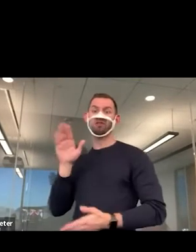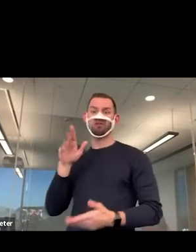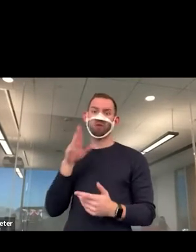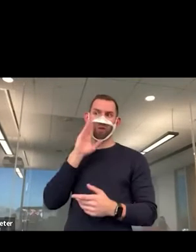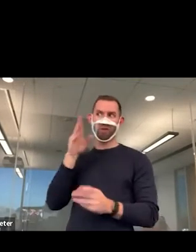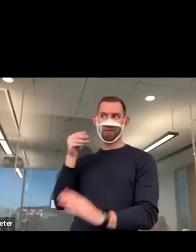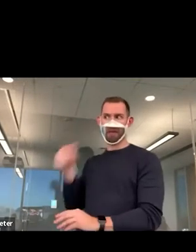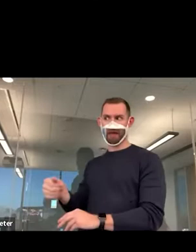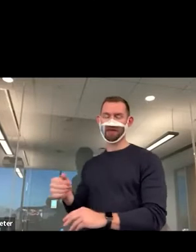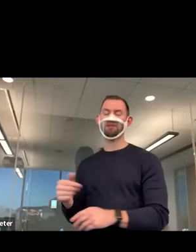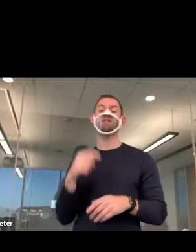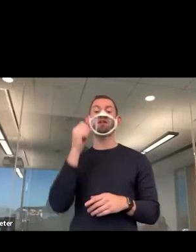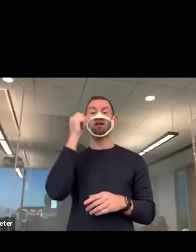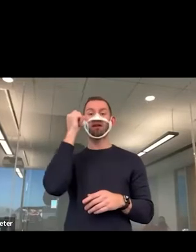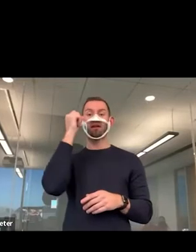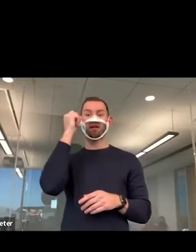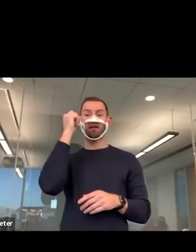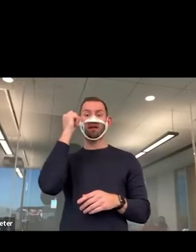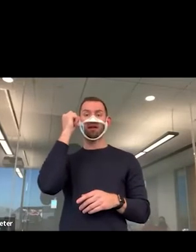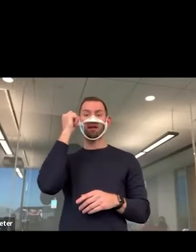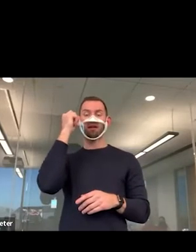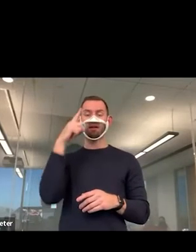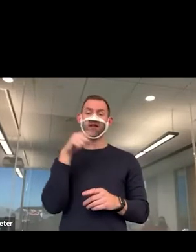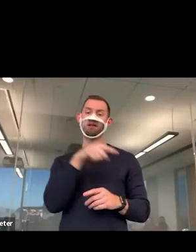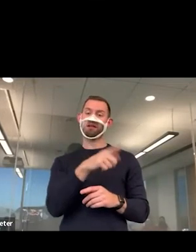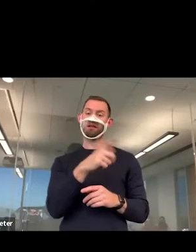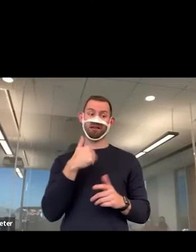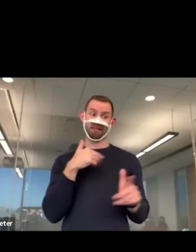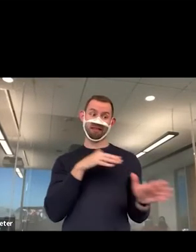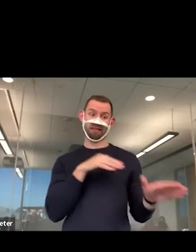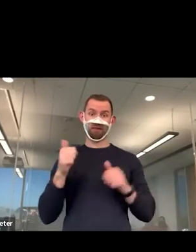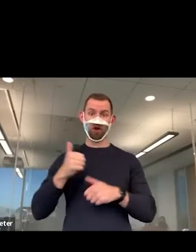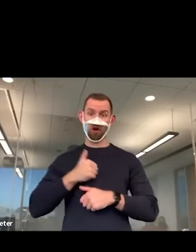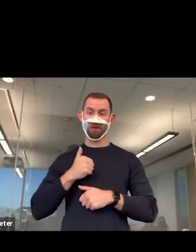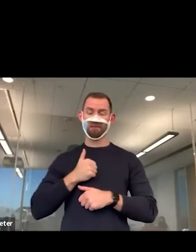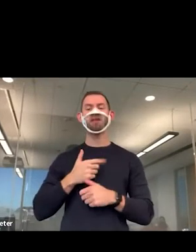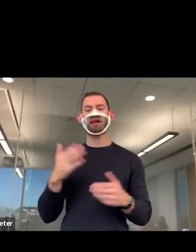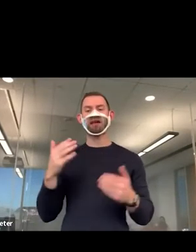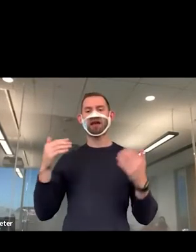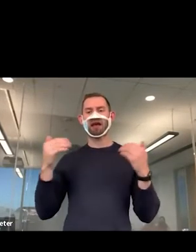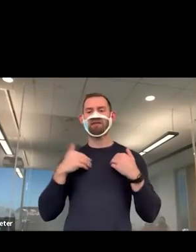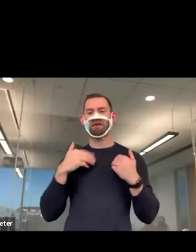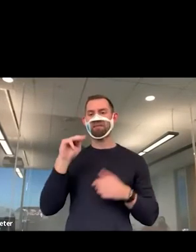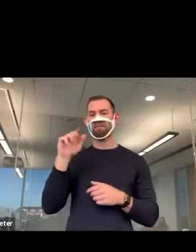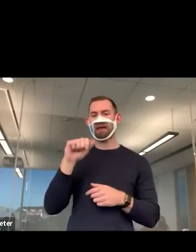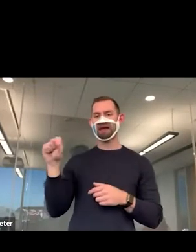letting women into mass maritime academy which is a quasi-military school that trained you to be